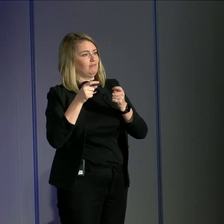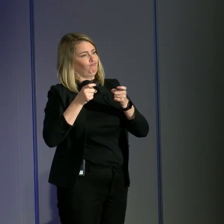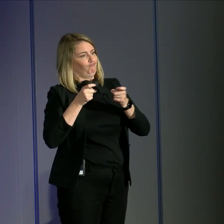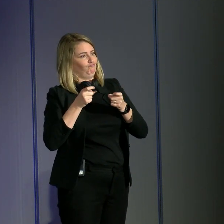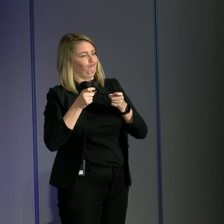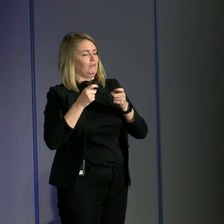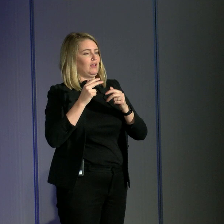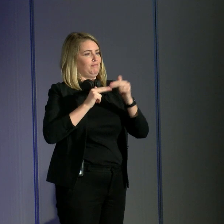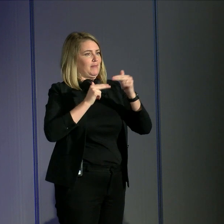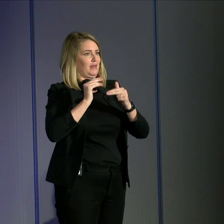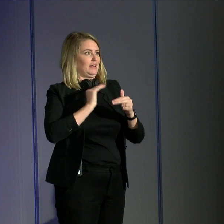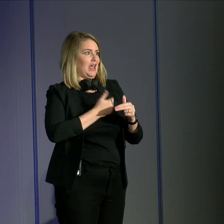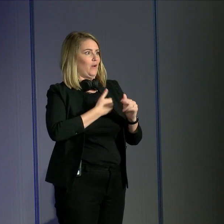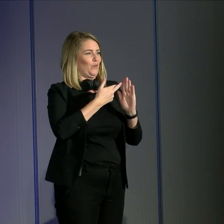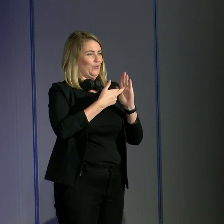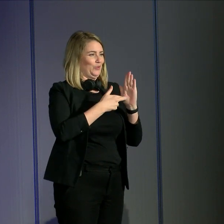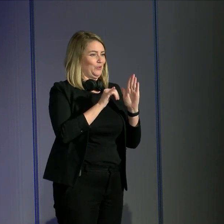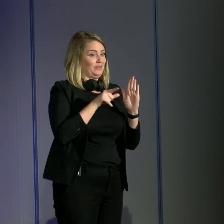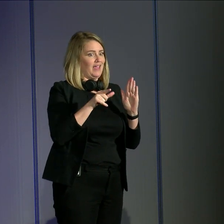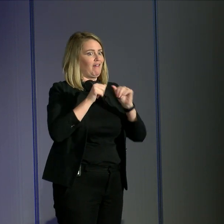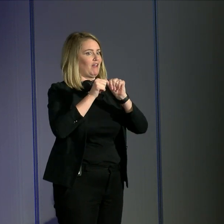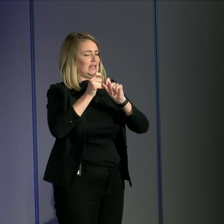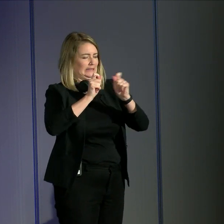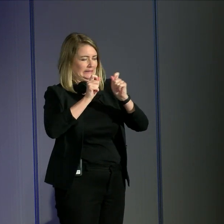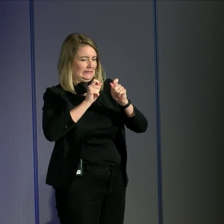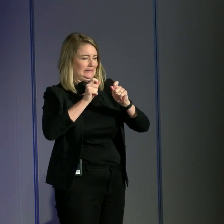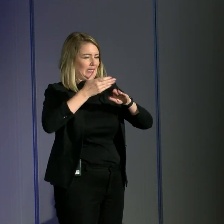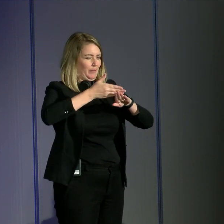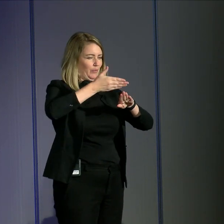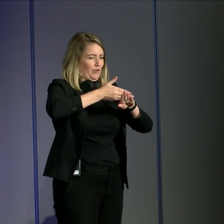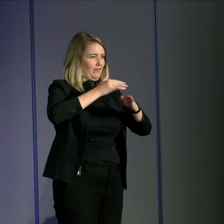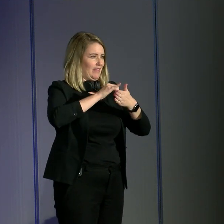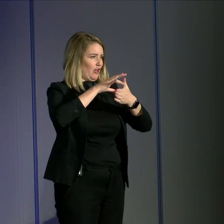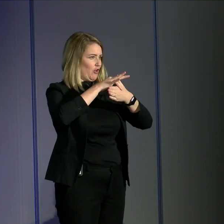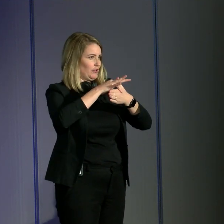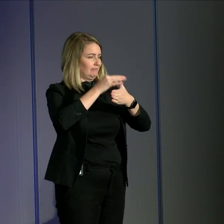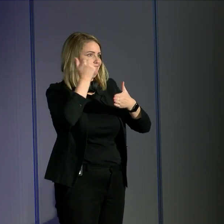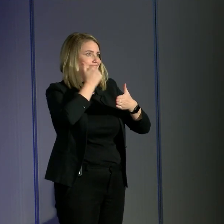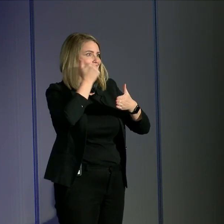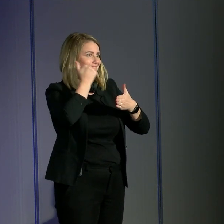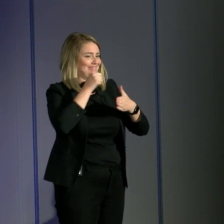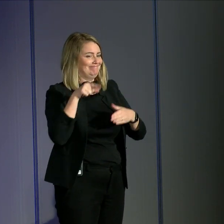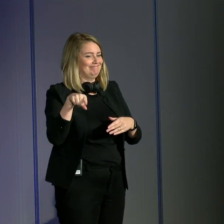And this is all they do so they're constantly improving and editing the content on a daily basis.